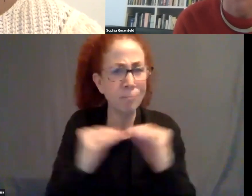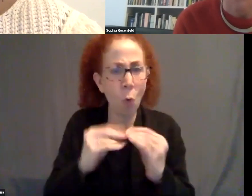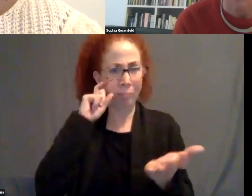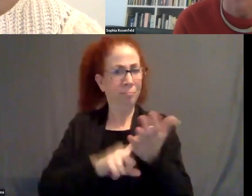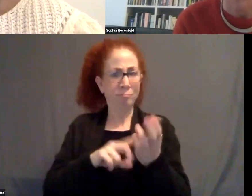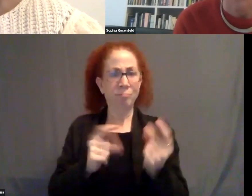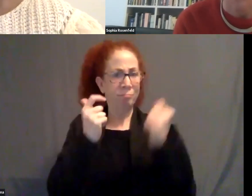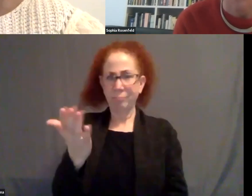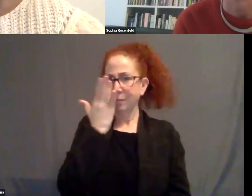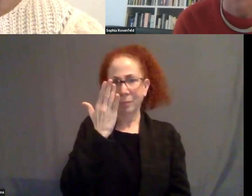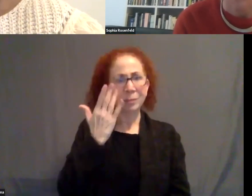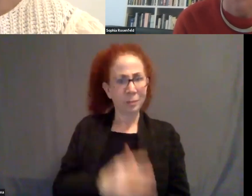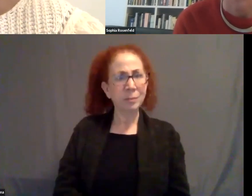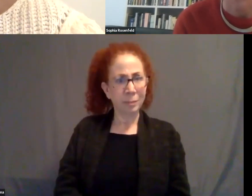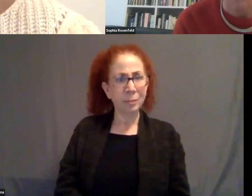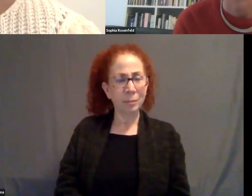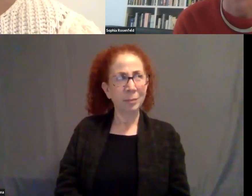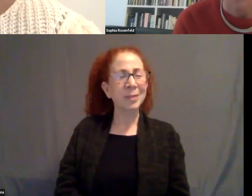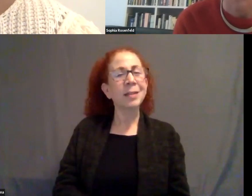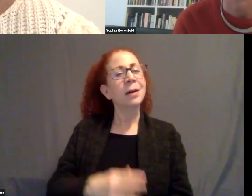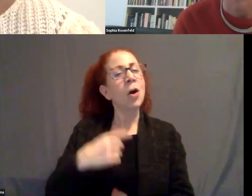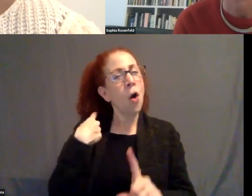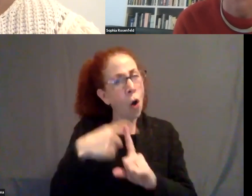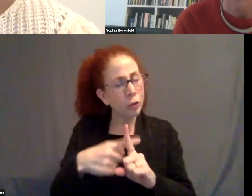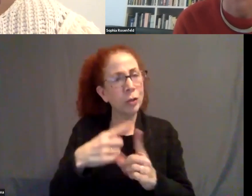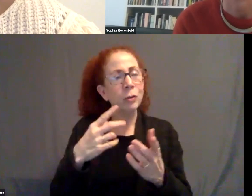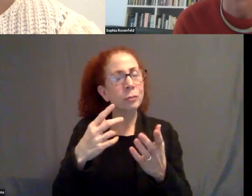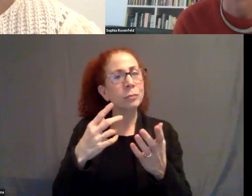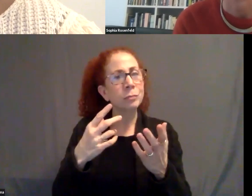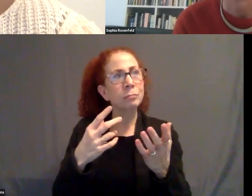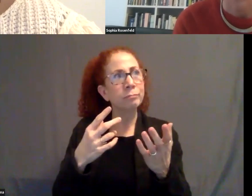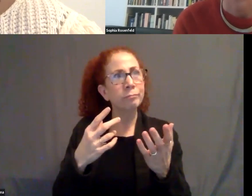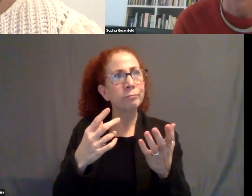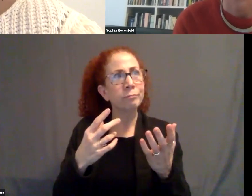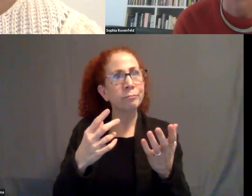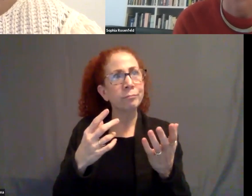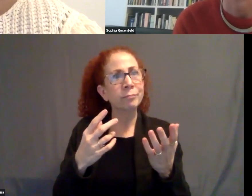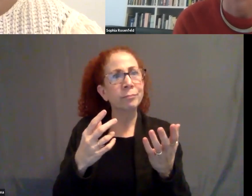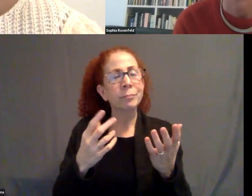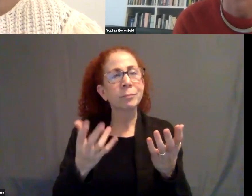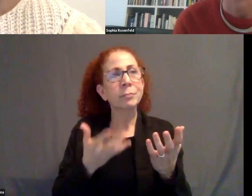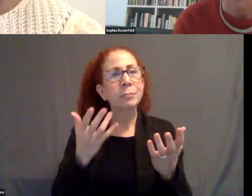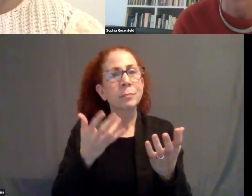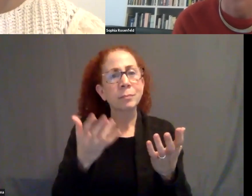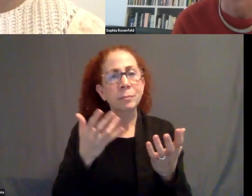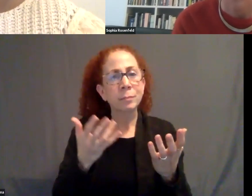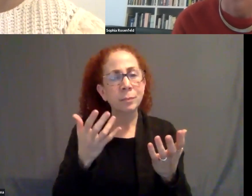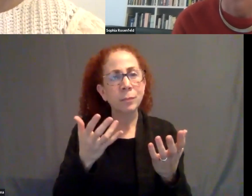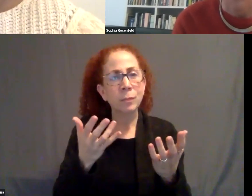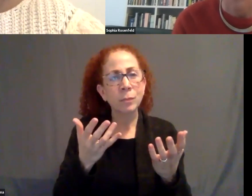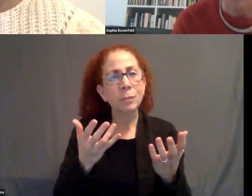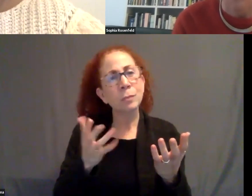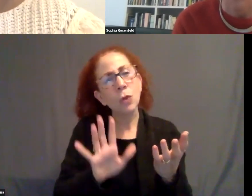and draw out those often--